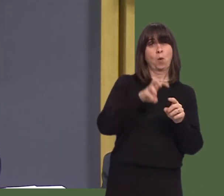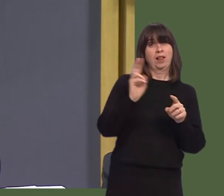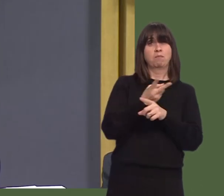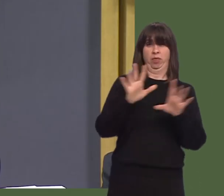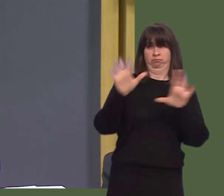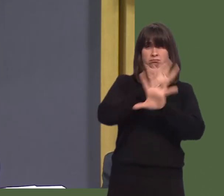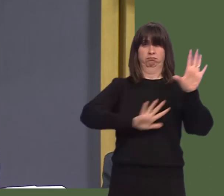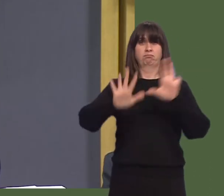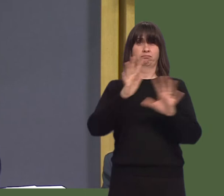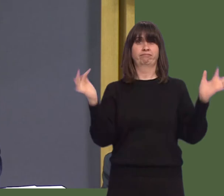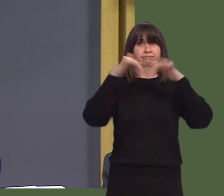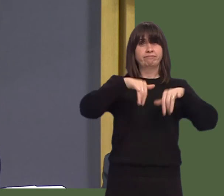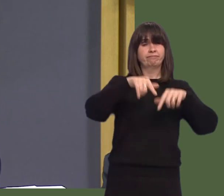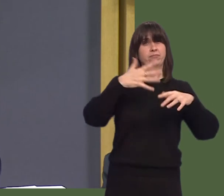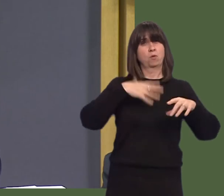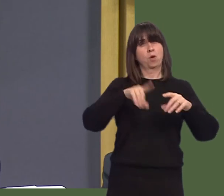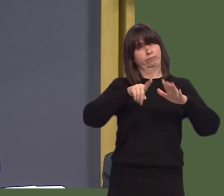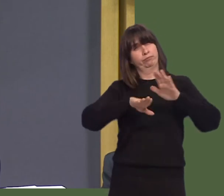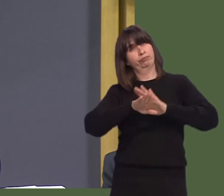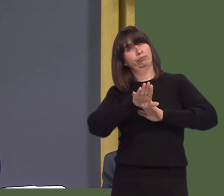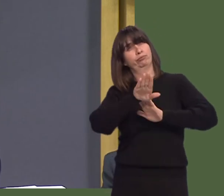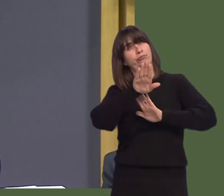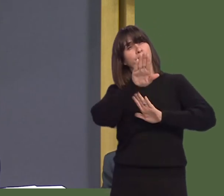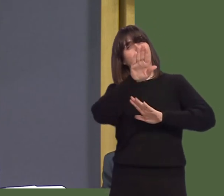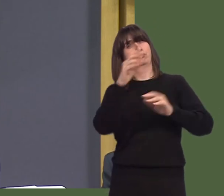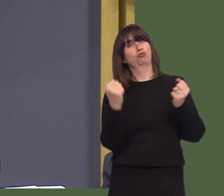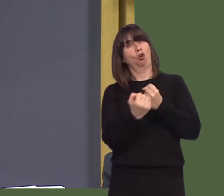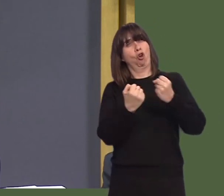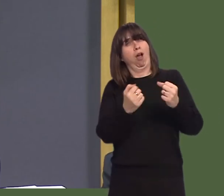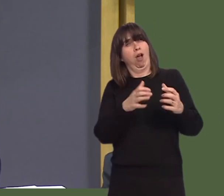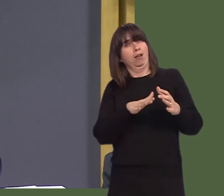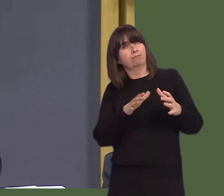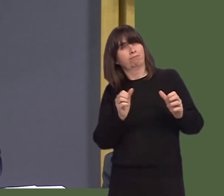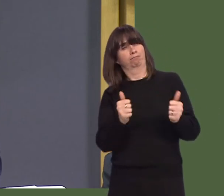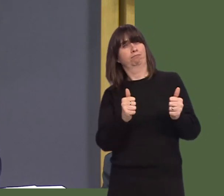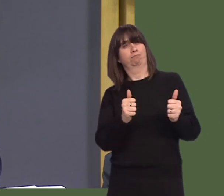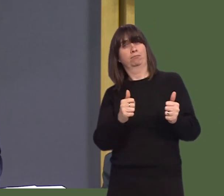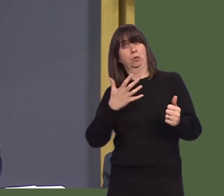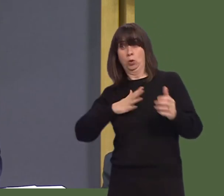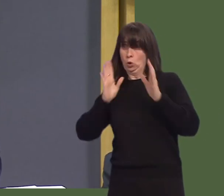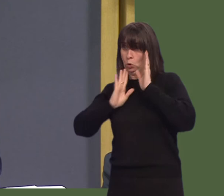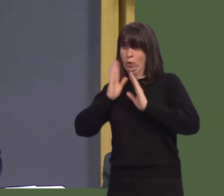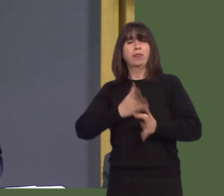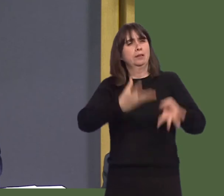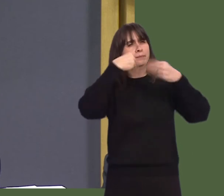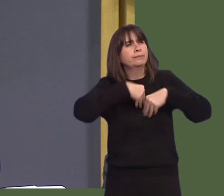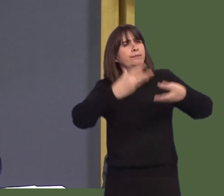The leader of the opposition sits there, from his country estate, and condemns people for